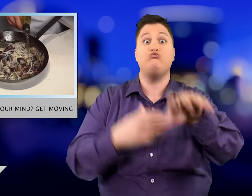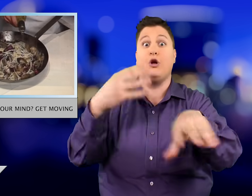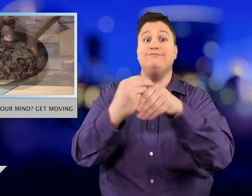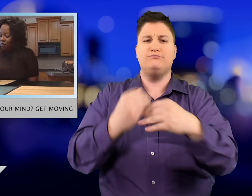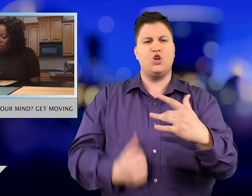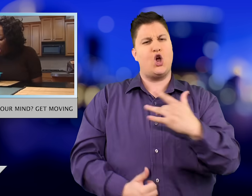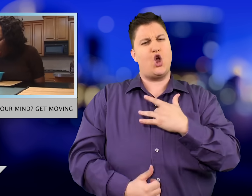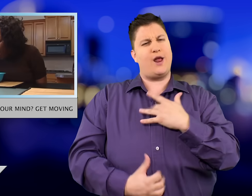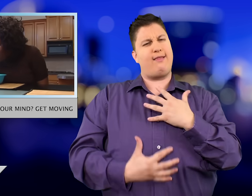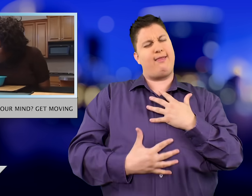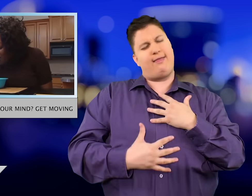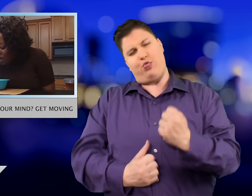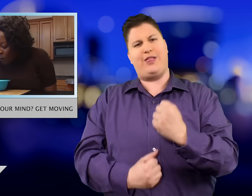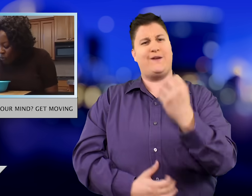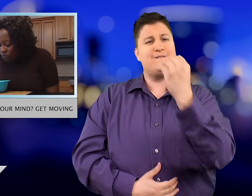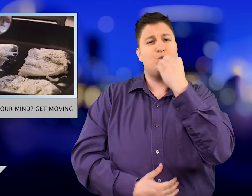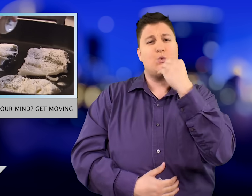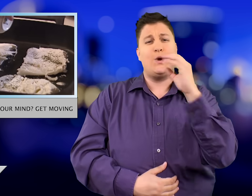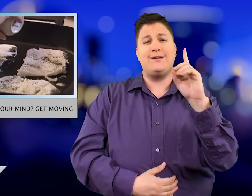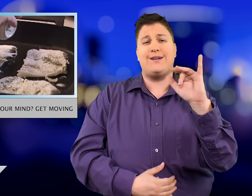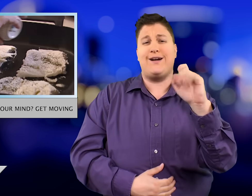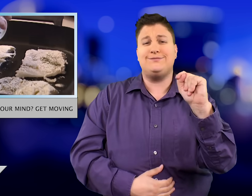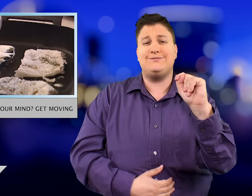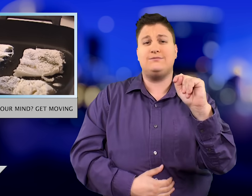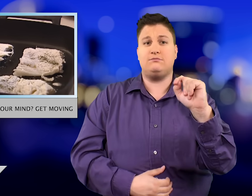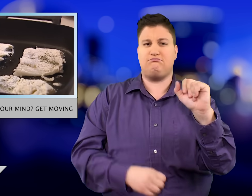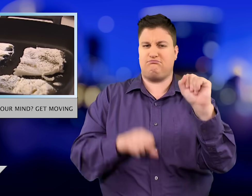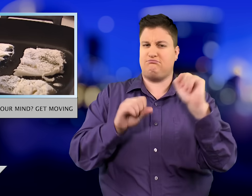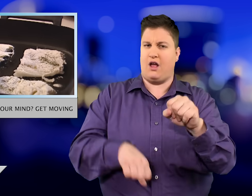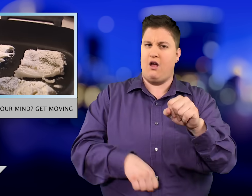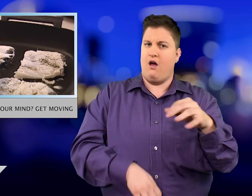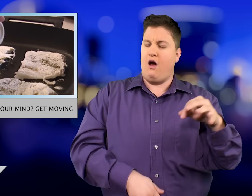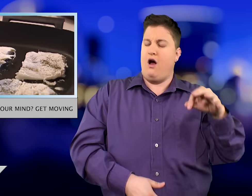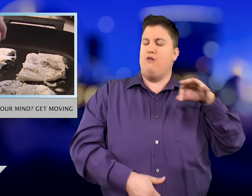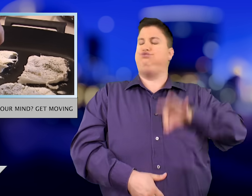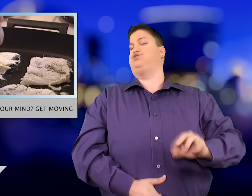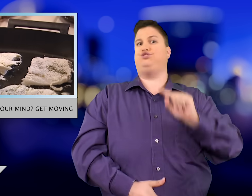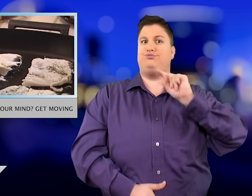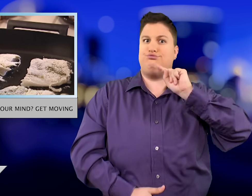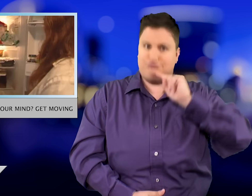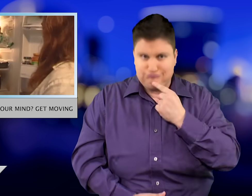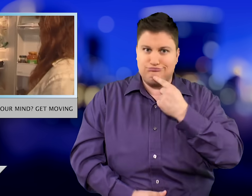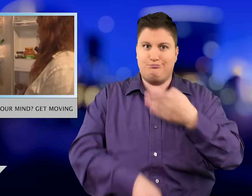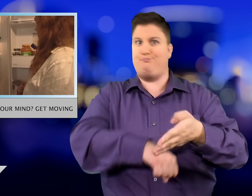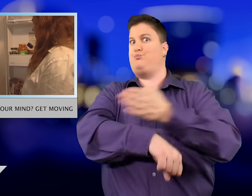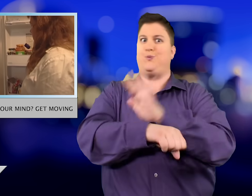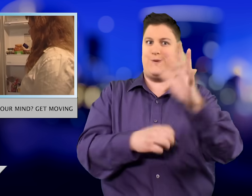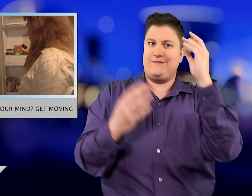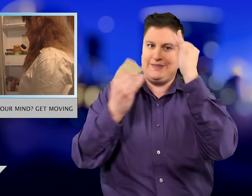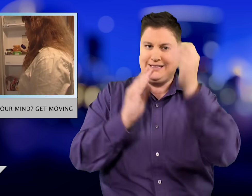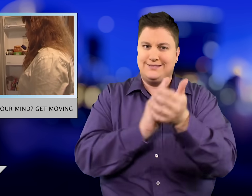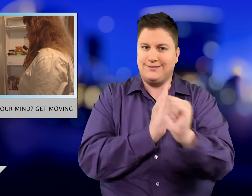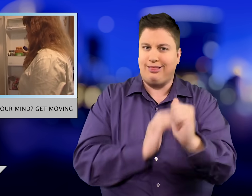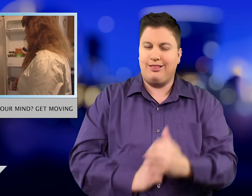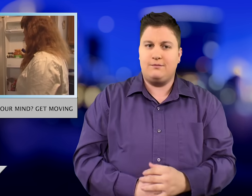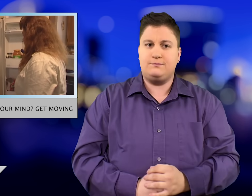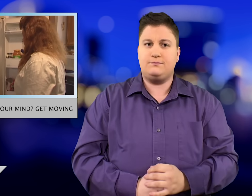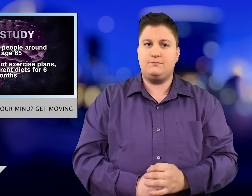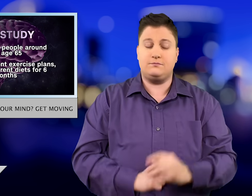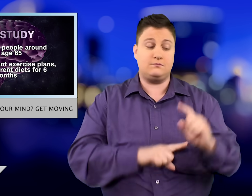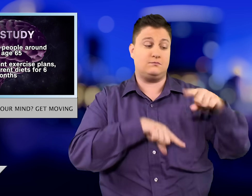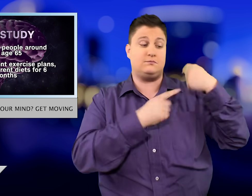Adding a heart-healthy diet can help seriously improve executive thinking skills.